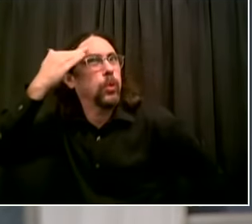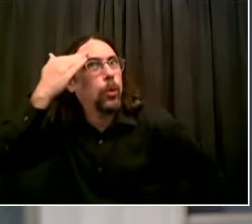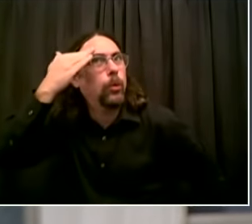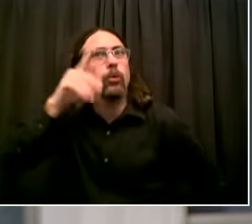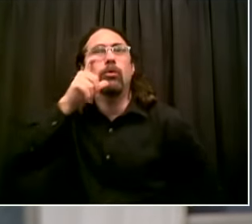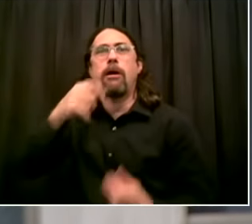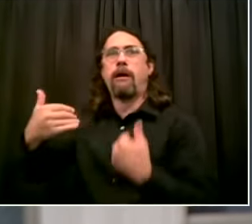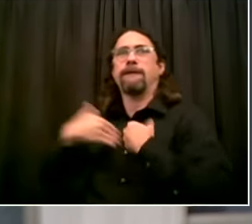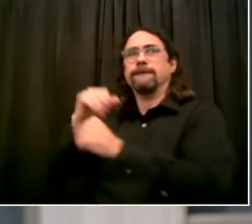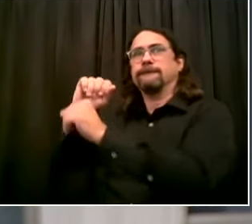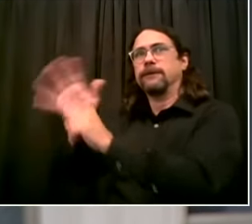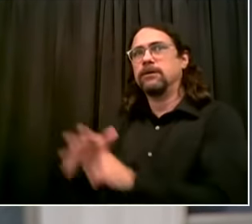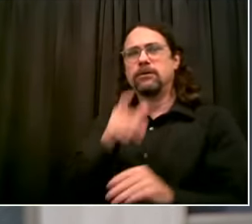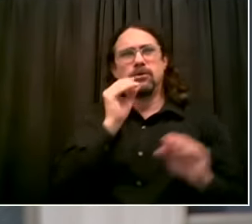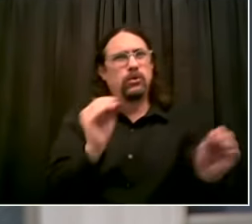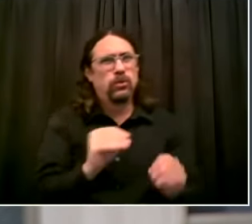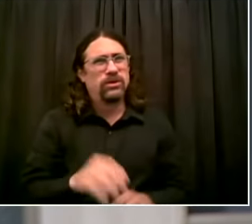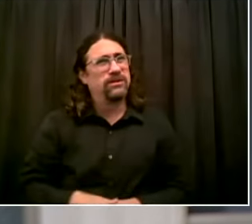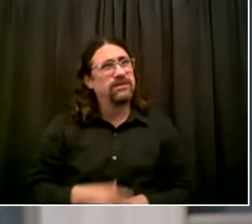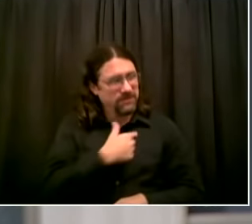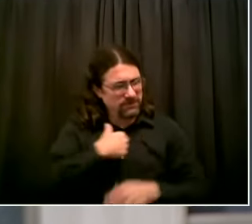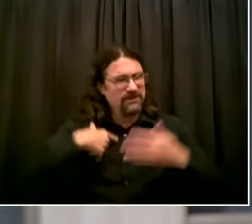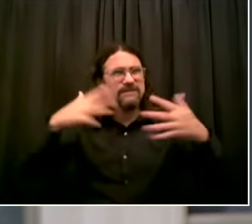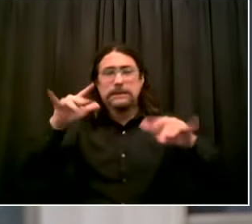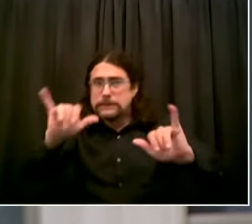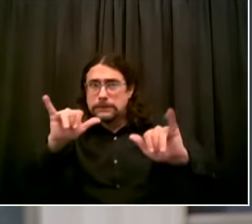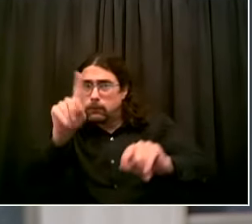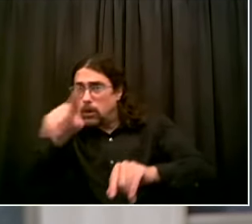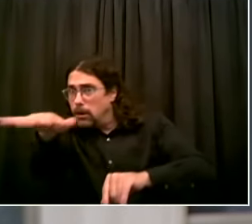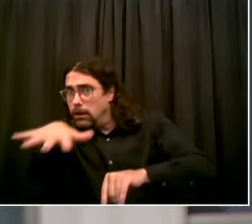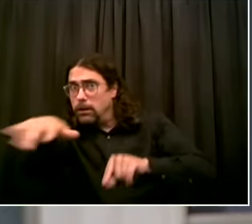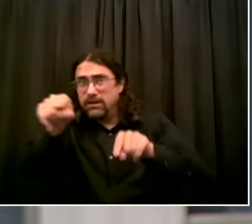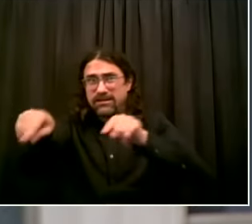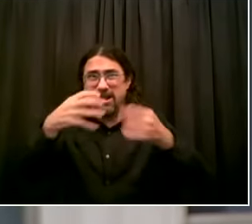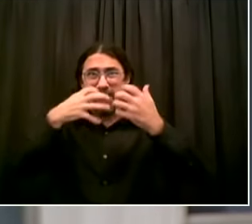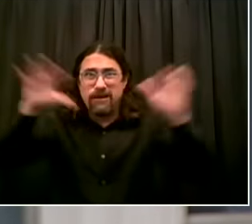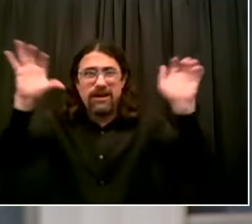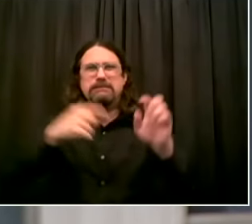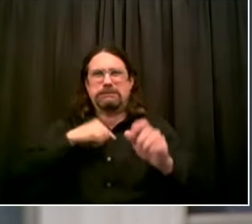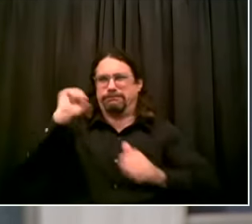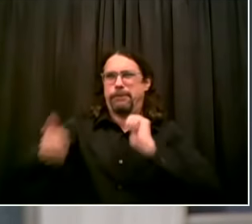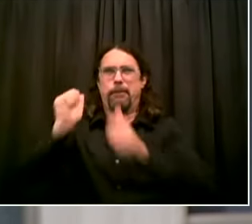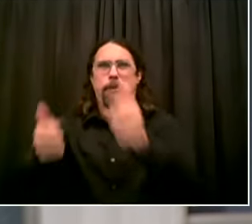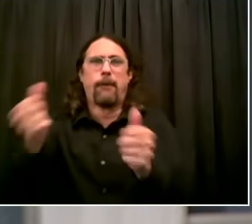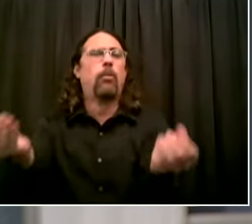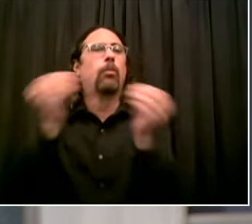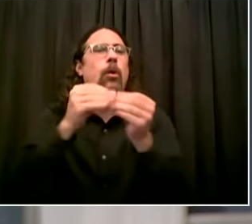OF THE FOUR SIMPLE STEPS THAT EVERY NEW YORKERS CAN